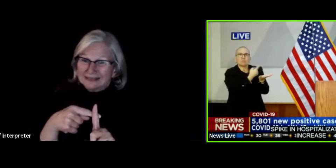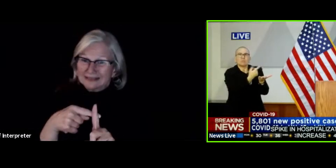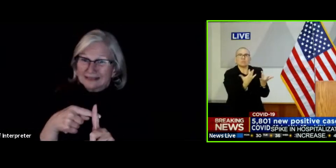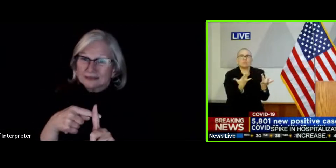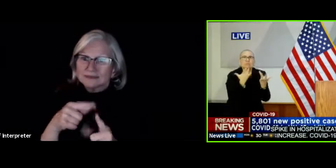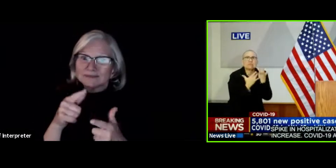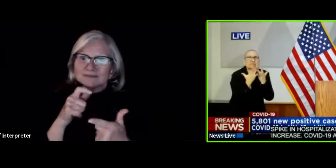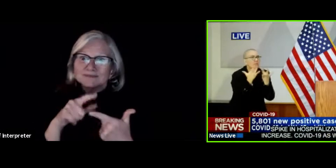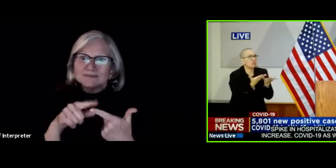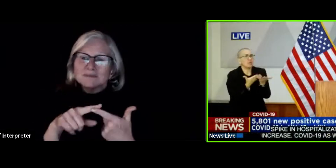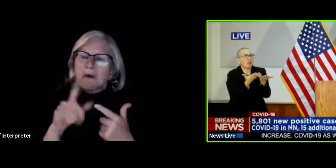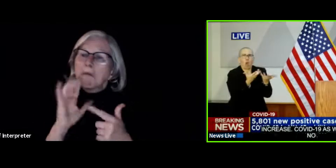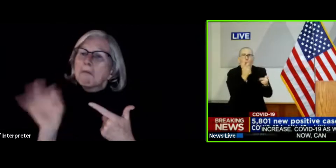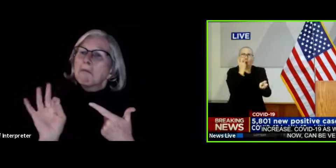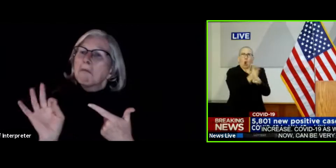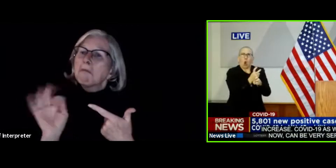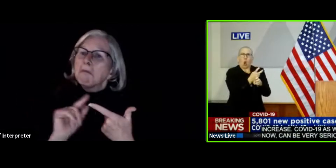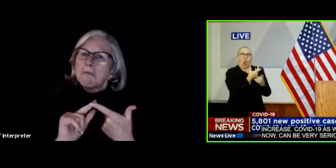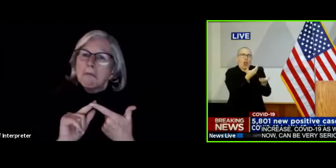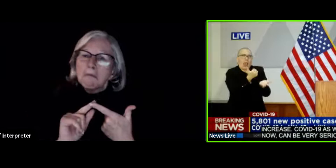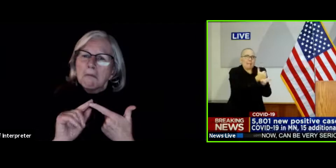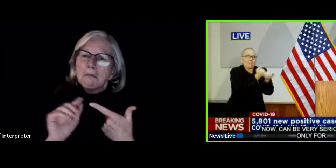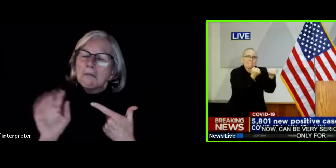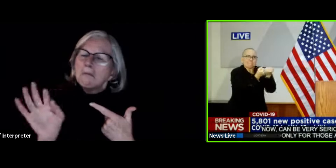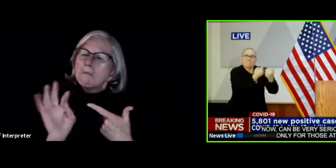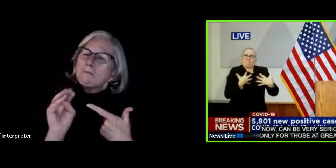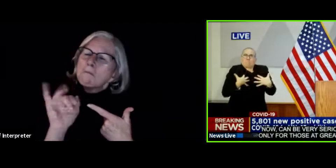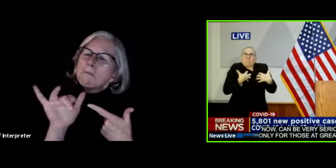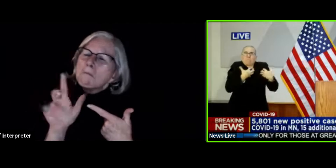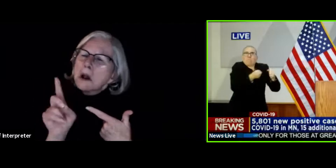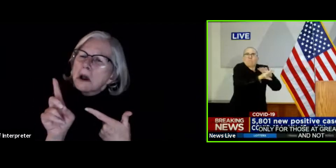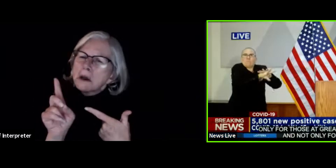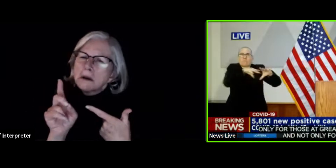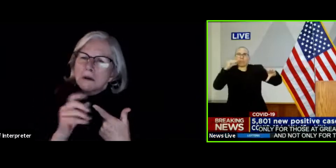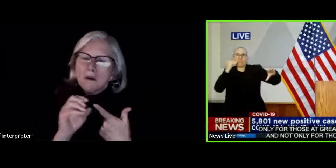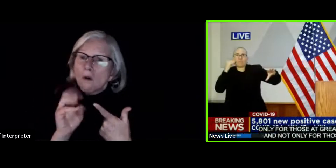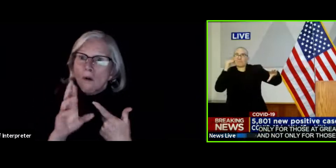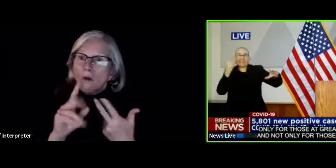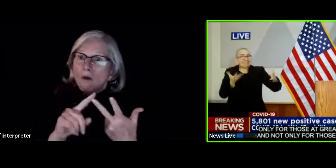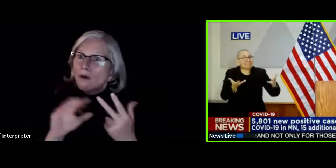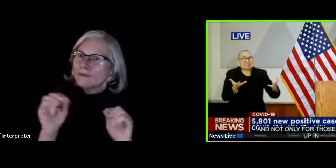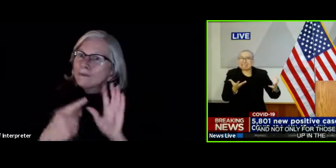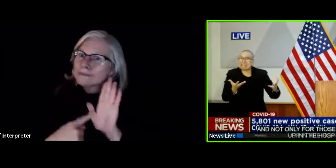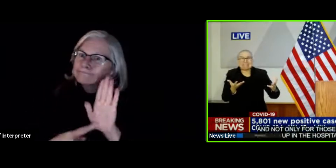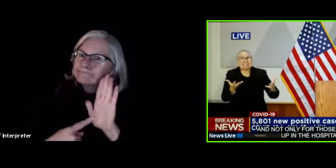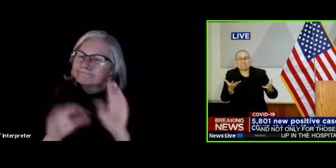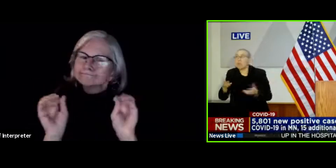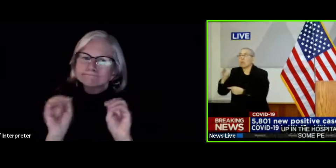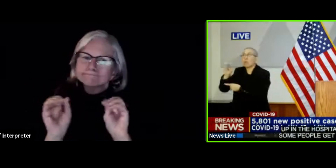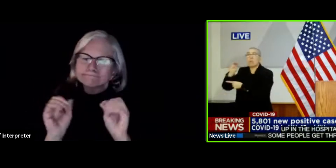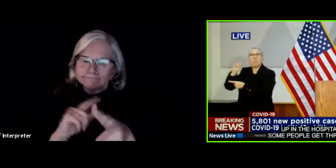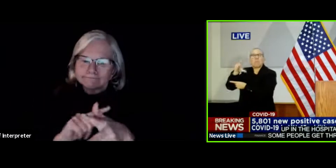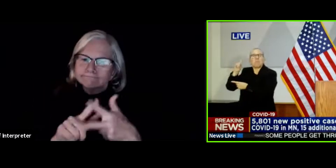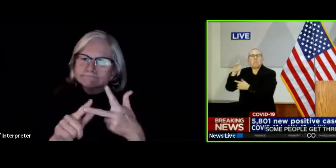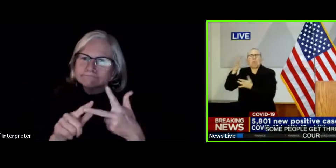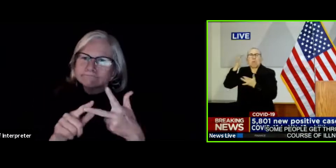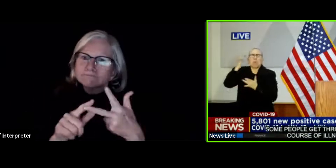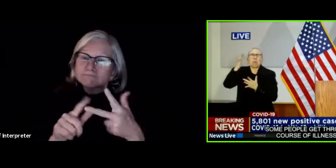COVID WITH MILD SYMPTOMS OR EVEN NO SYMPTOMS THAT THEY RECOGNIZE. BUT THERE ARE MANY WHO WILL NEEDS EXTRA CARE INFORMATION